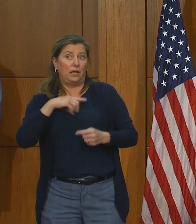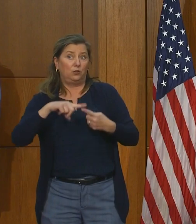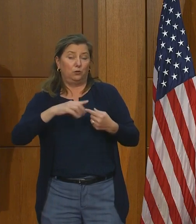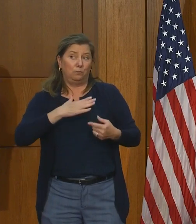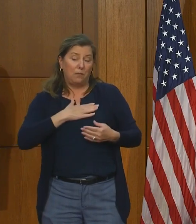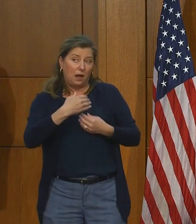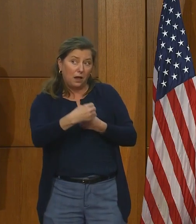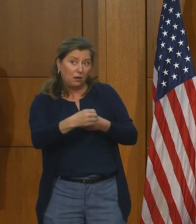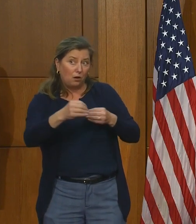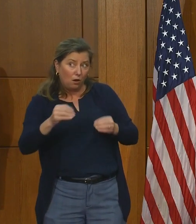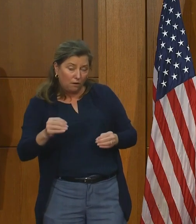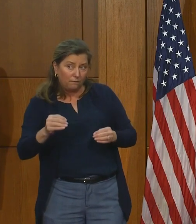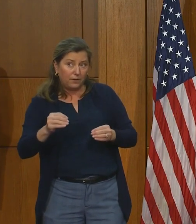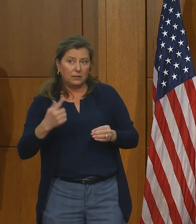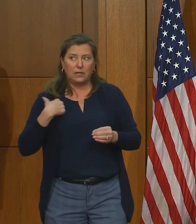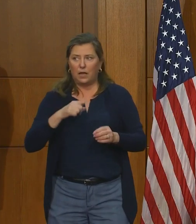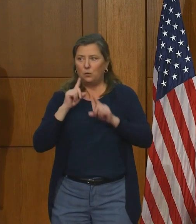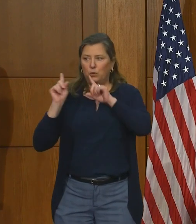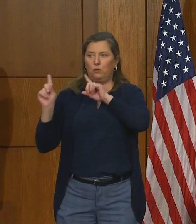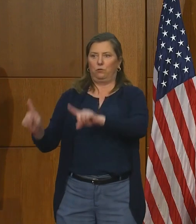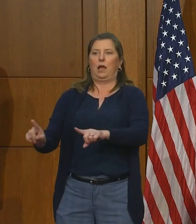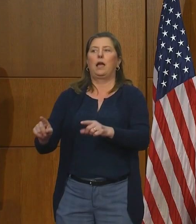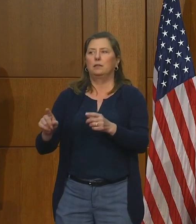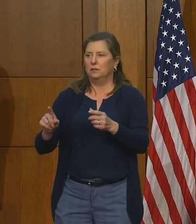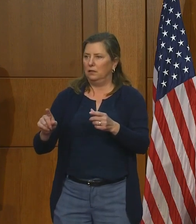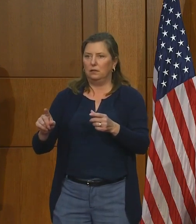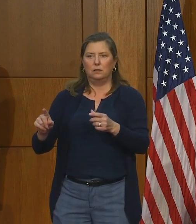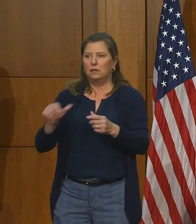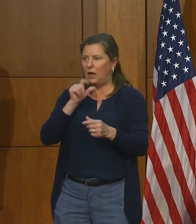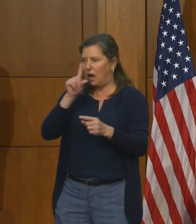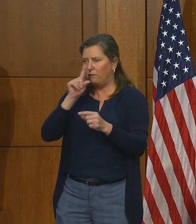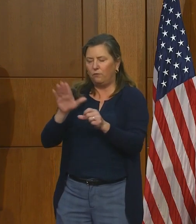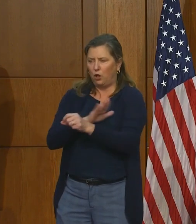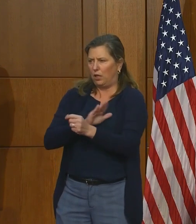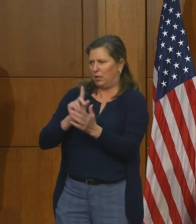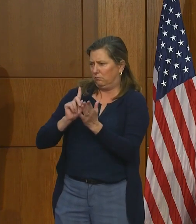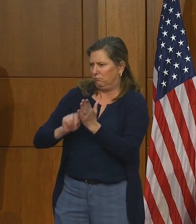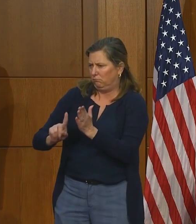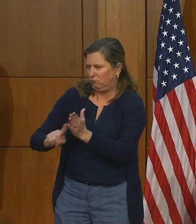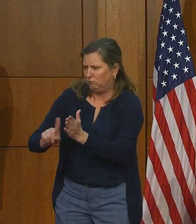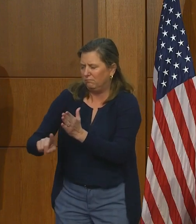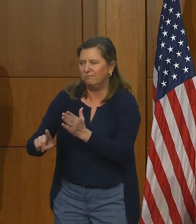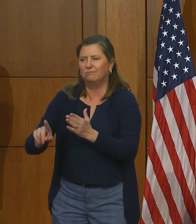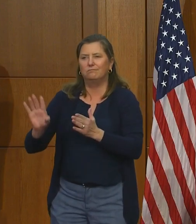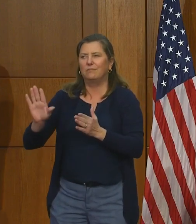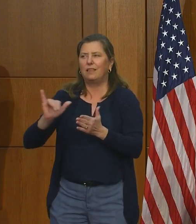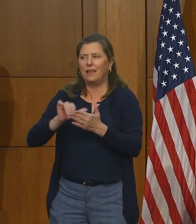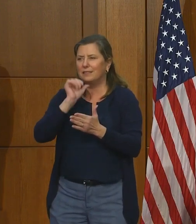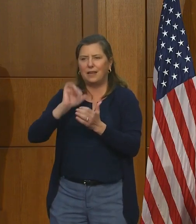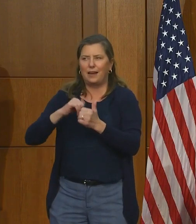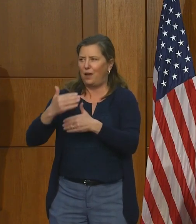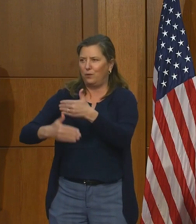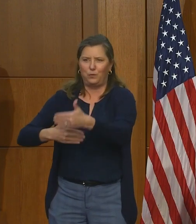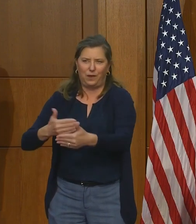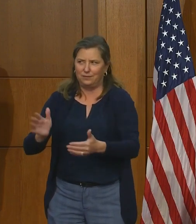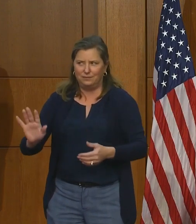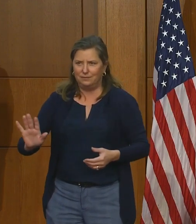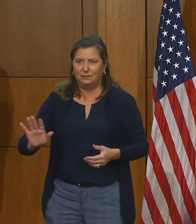WHETHER SOMEONE OF OUT OF PLANE TO MY OFFICE THAT WE REACT TO